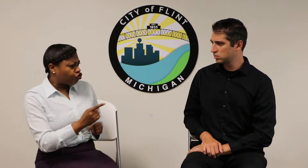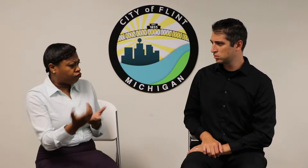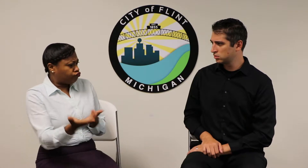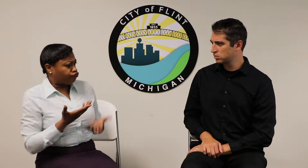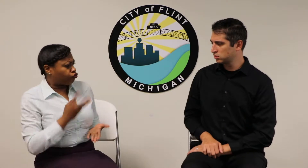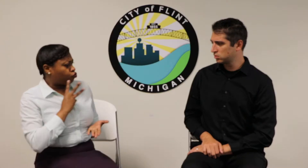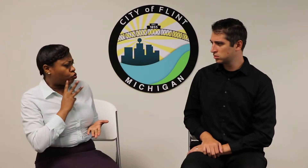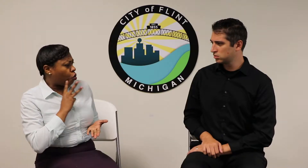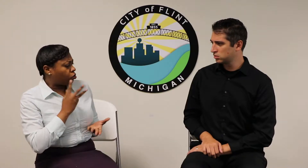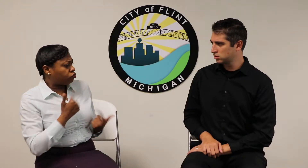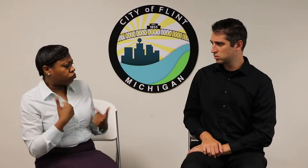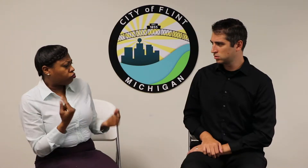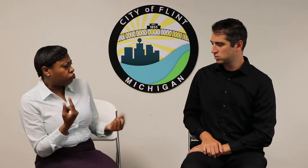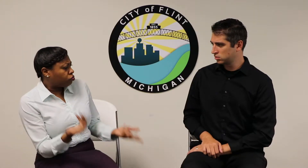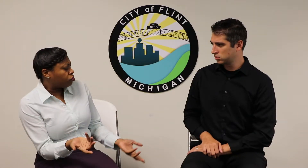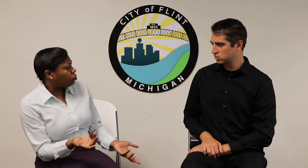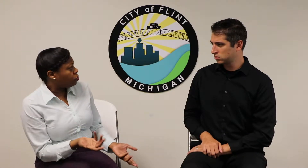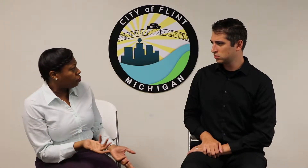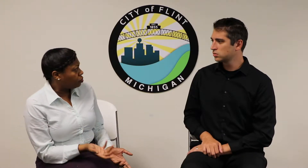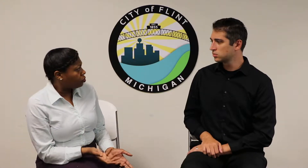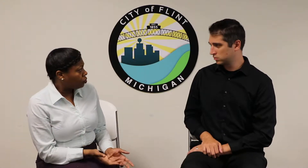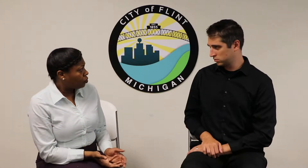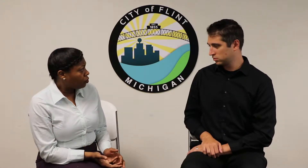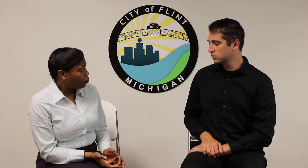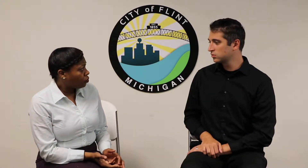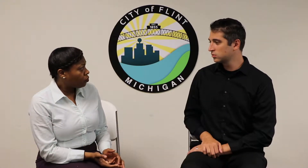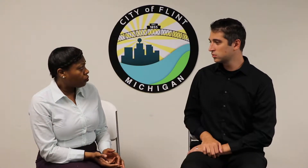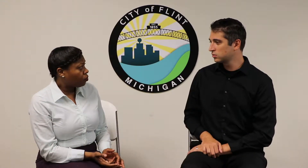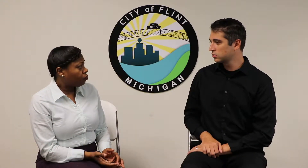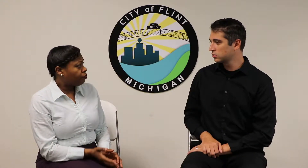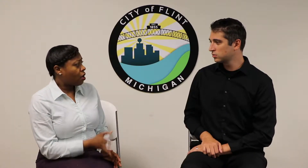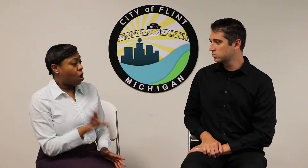citizens can do to make sure that does happen.